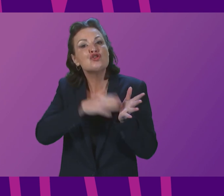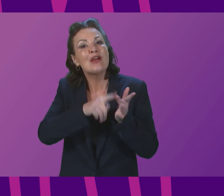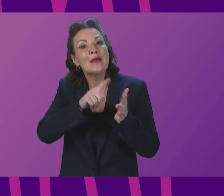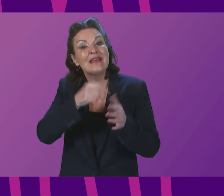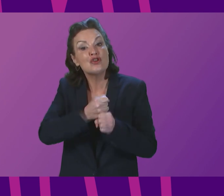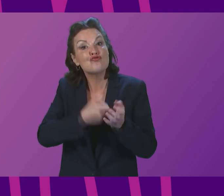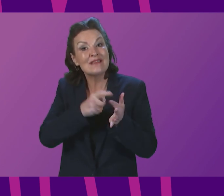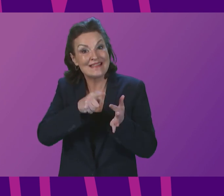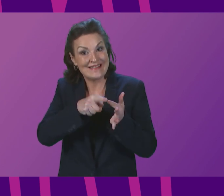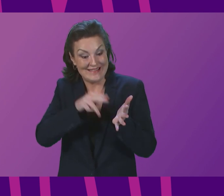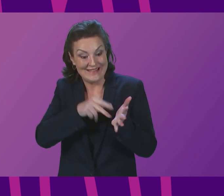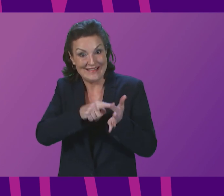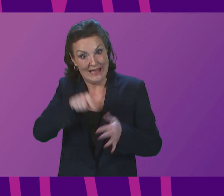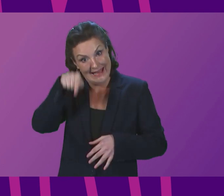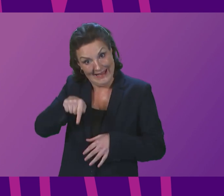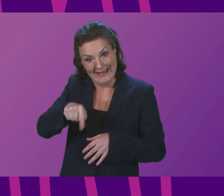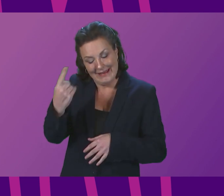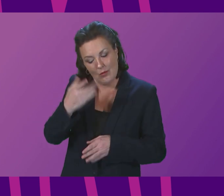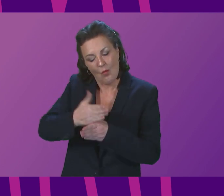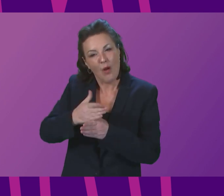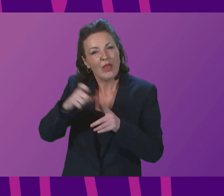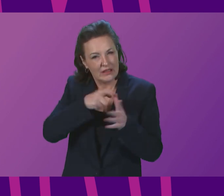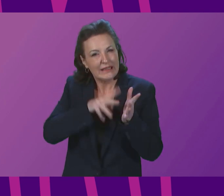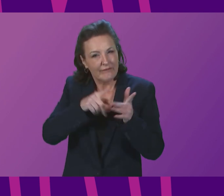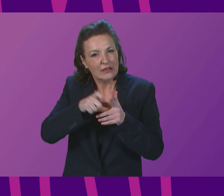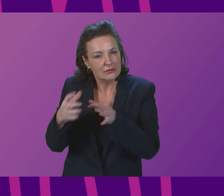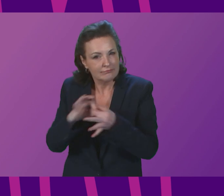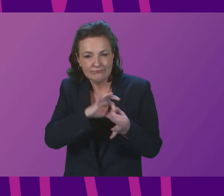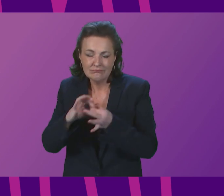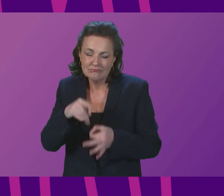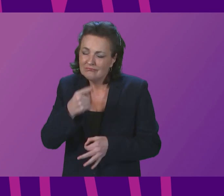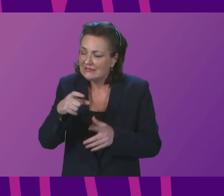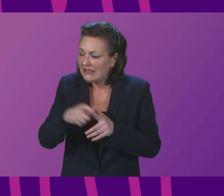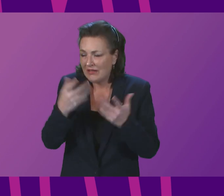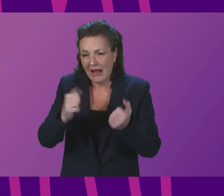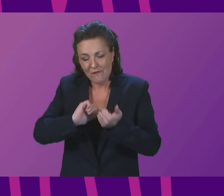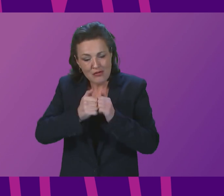David was respected across the political spectrum and he had friends not just among MSPs but